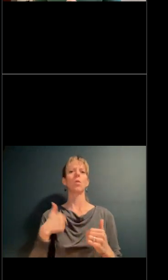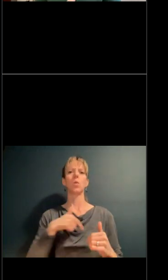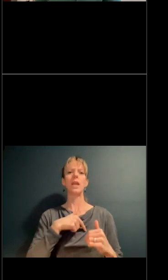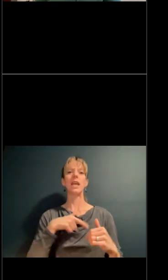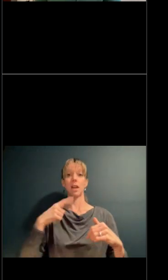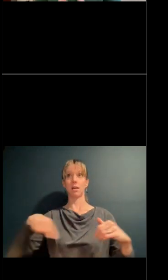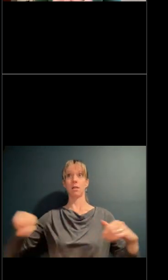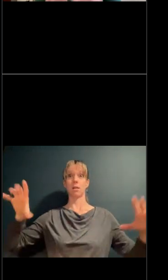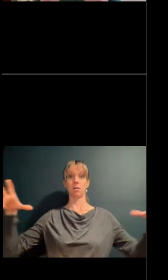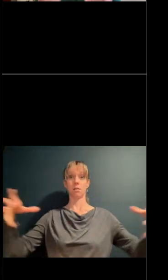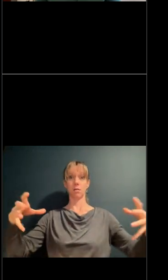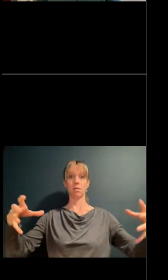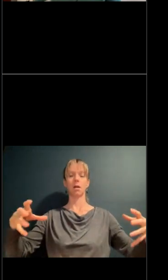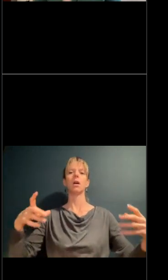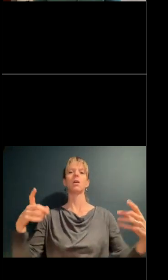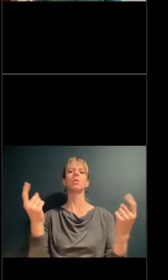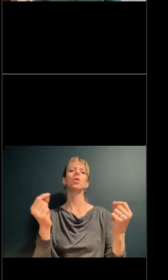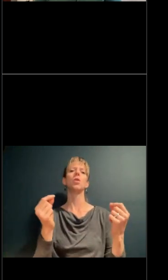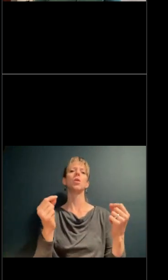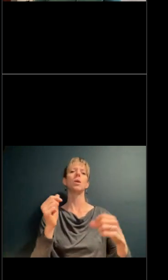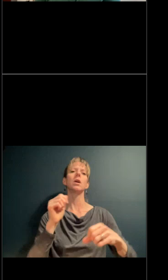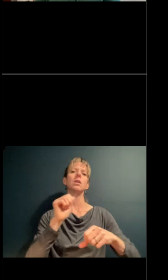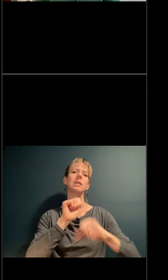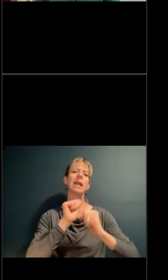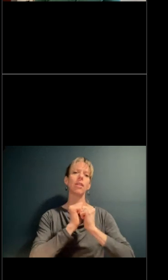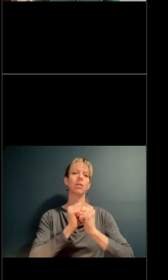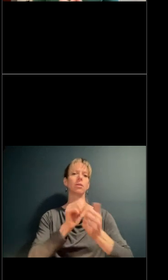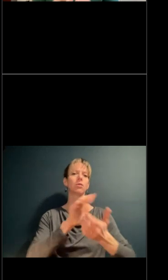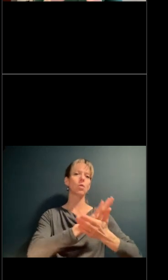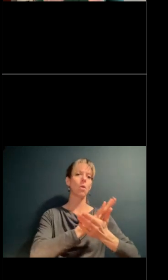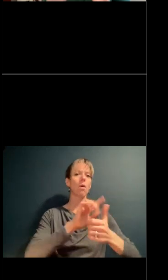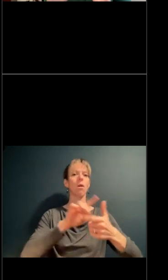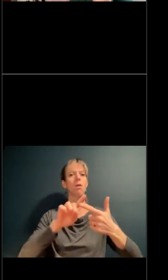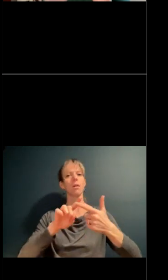As schools and service systems, and as advocacy groups, to really